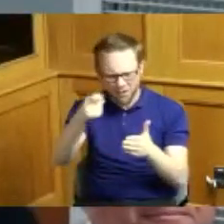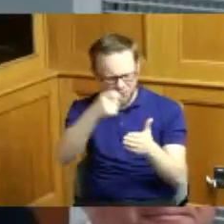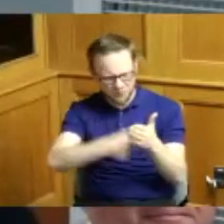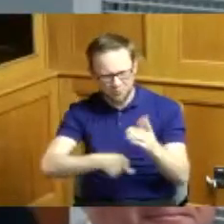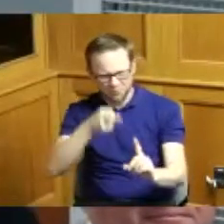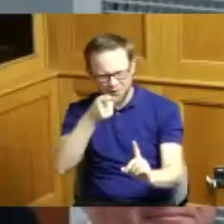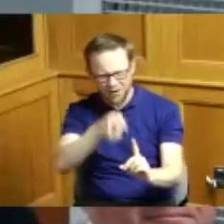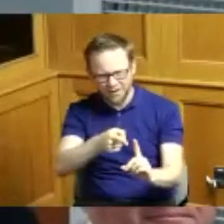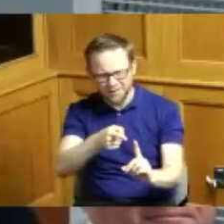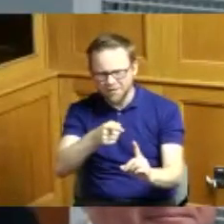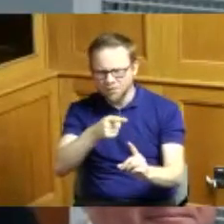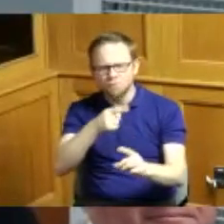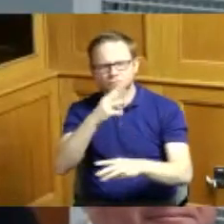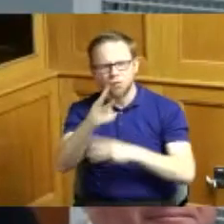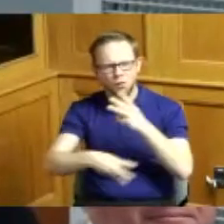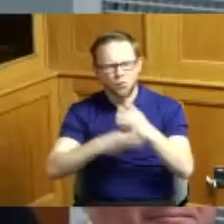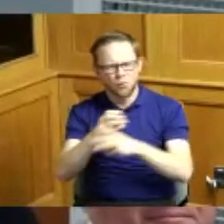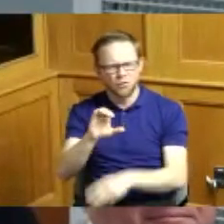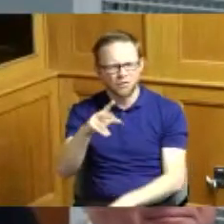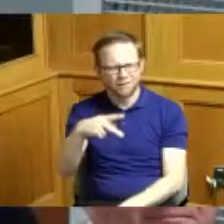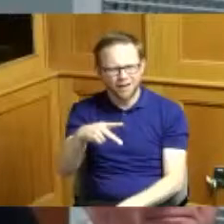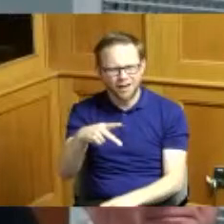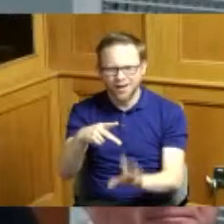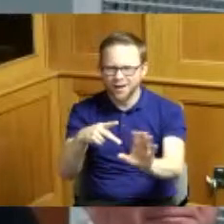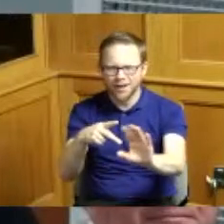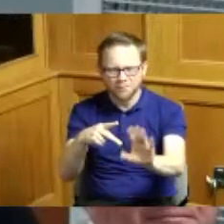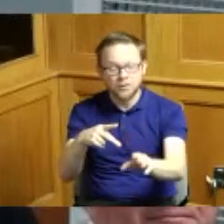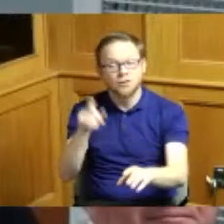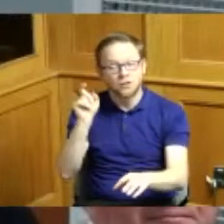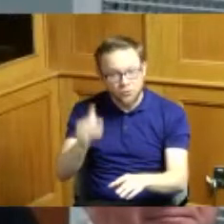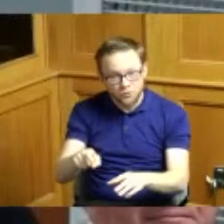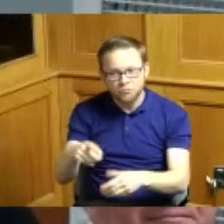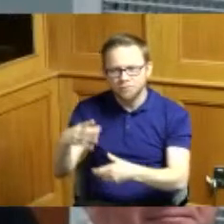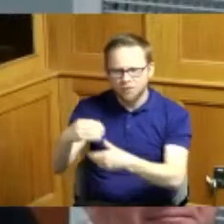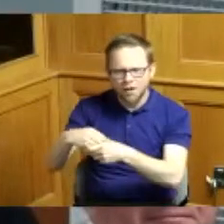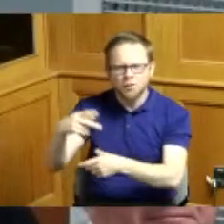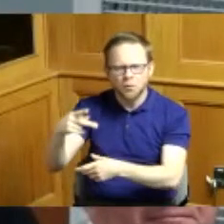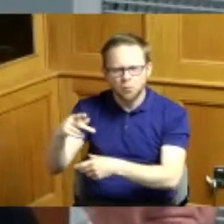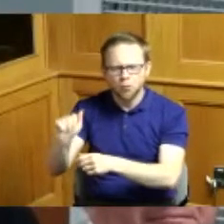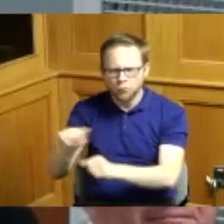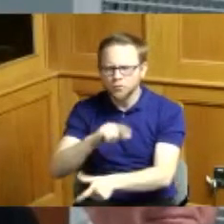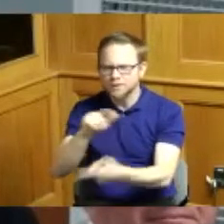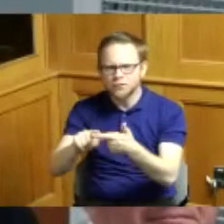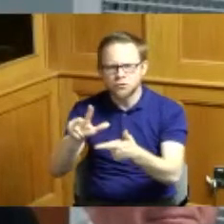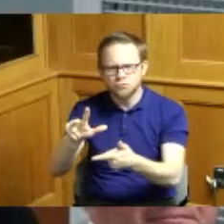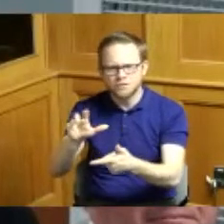for this World Cup y'all need to get a Port Authority and 3CDC put in 5 million a piece